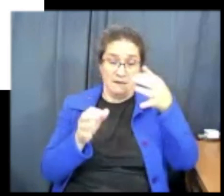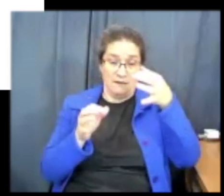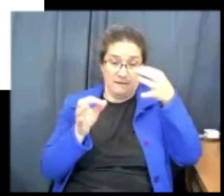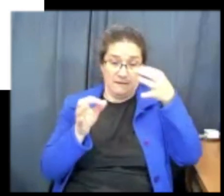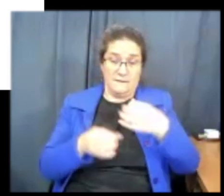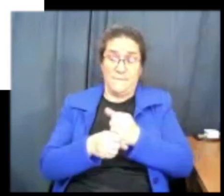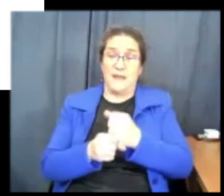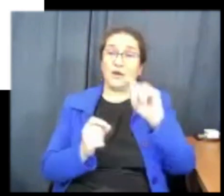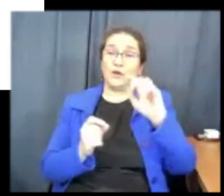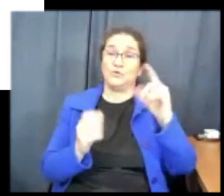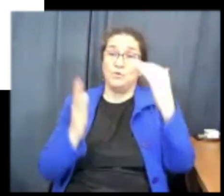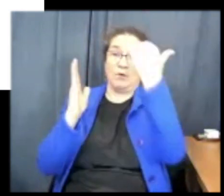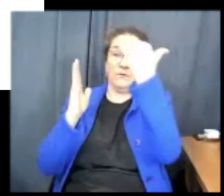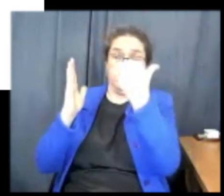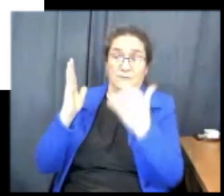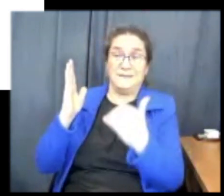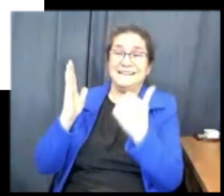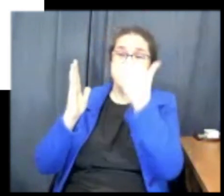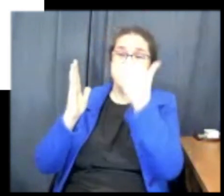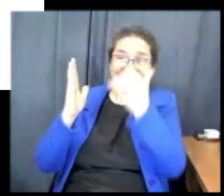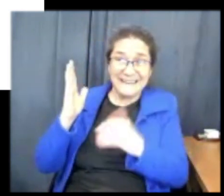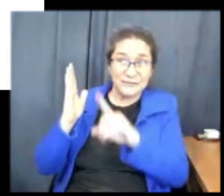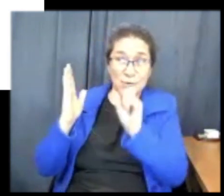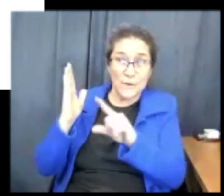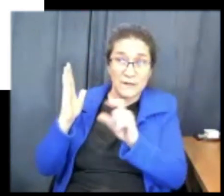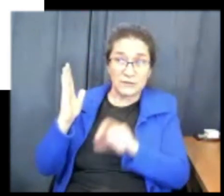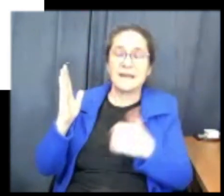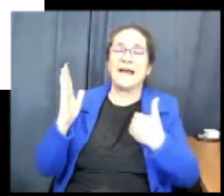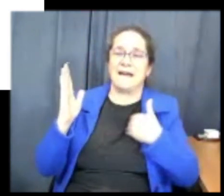data should be backing up the answer that the team makes